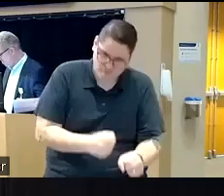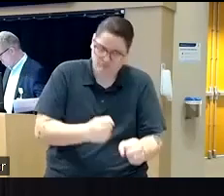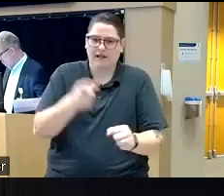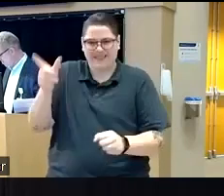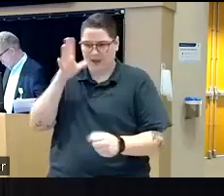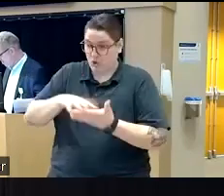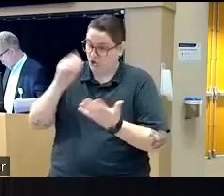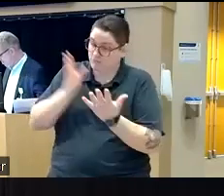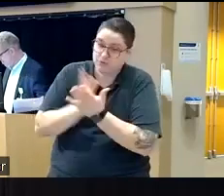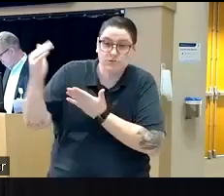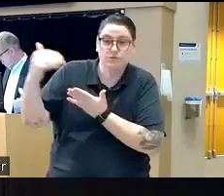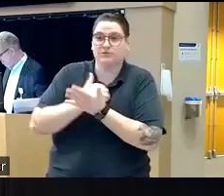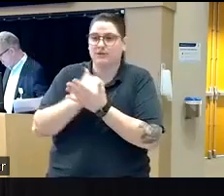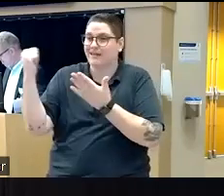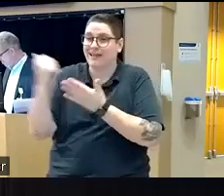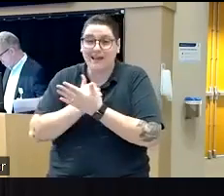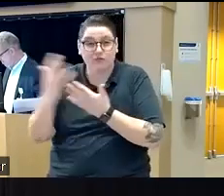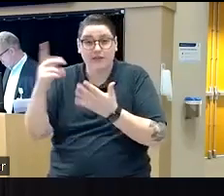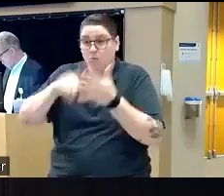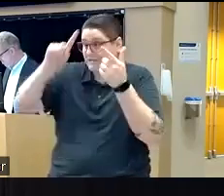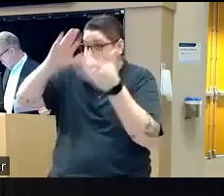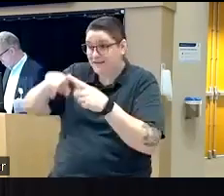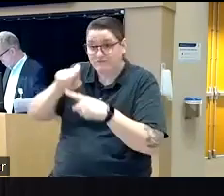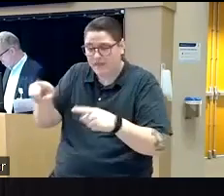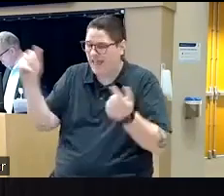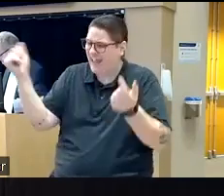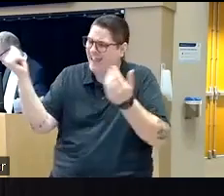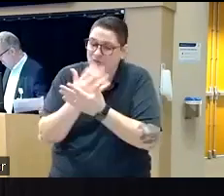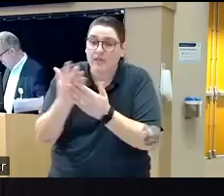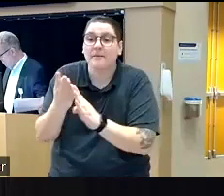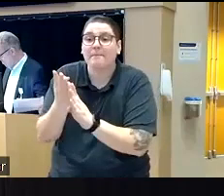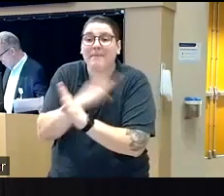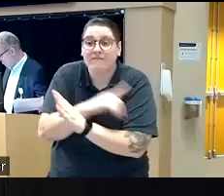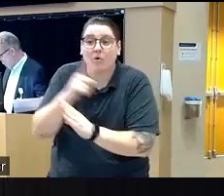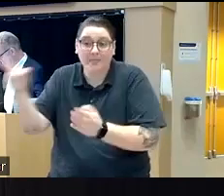do at strong recovery everything that's expected of them before they sign the dotted line to become